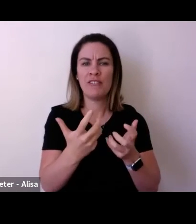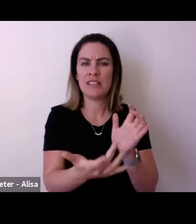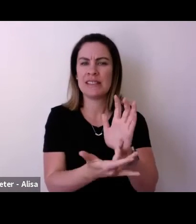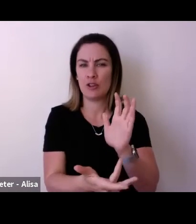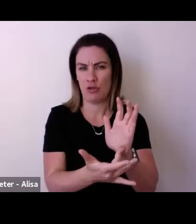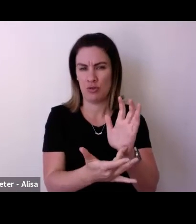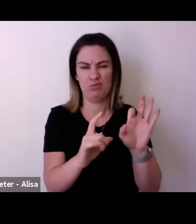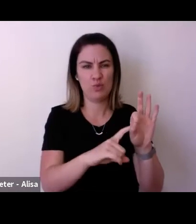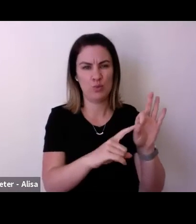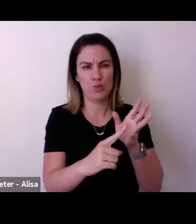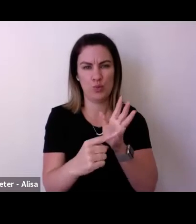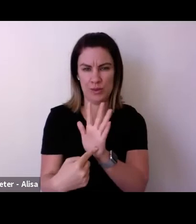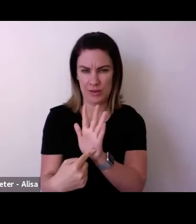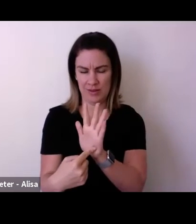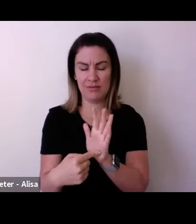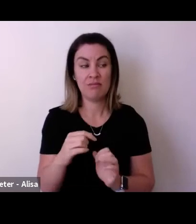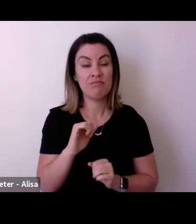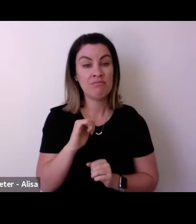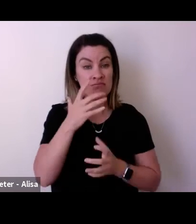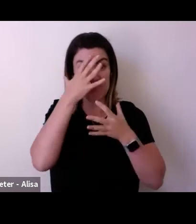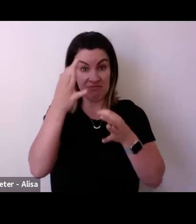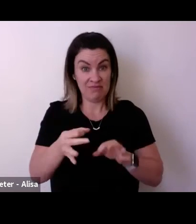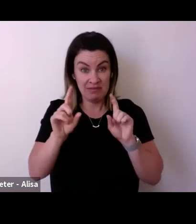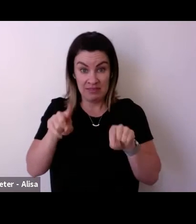to take this project was a proven by a number of interests